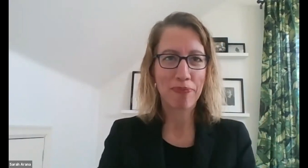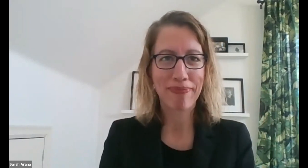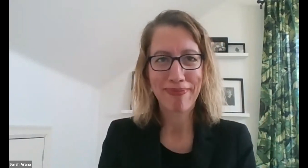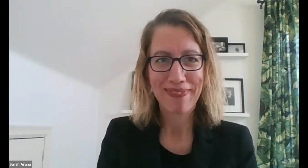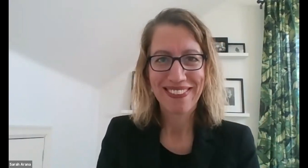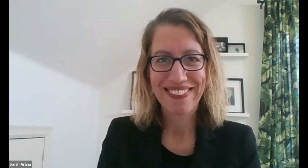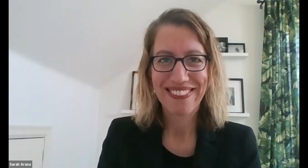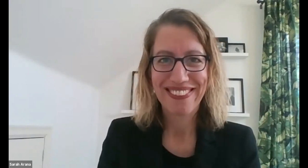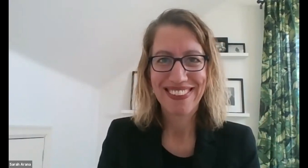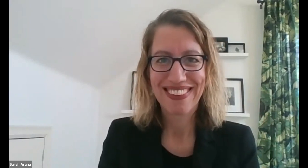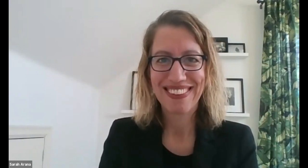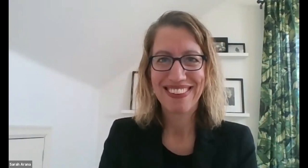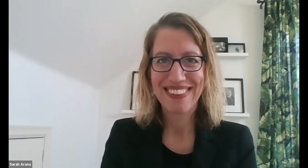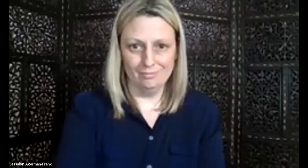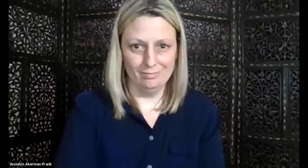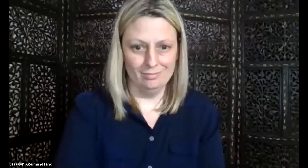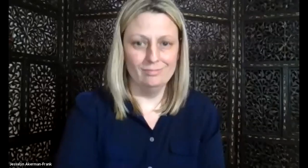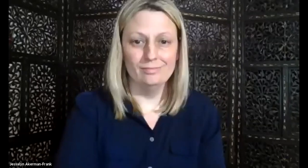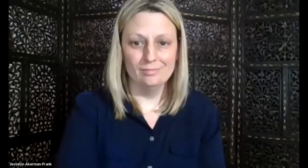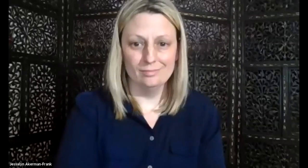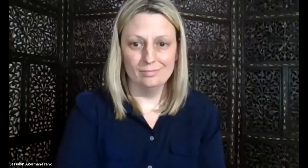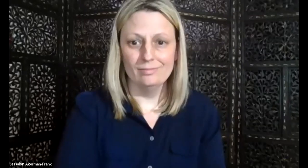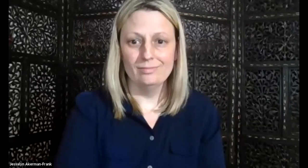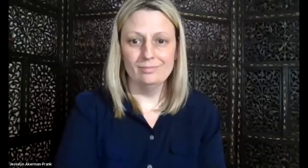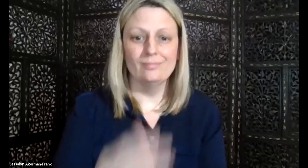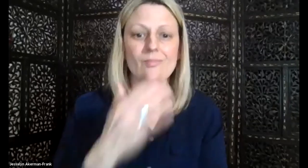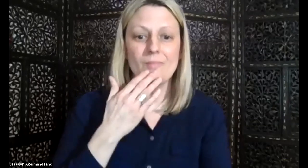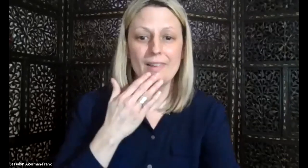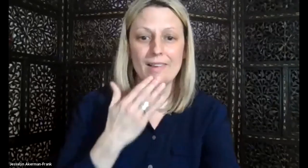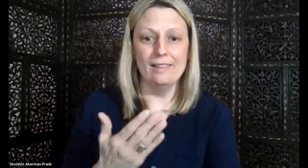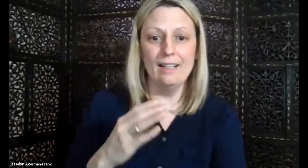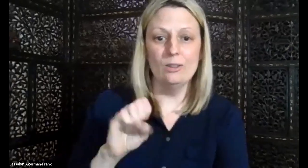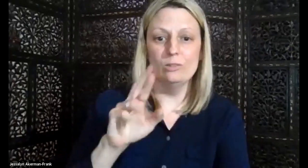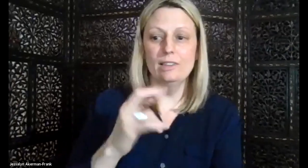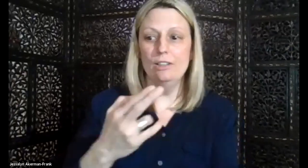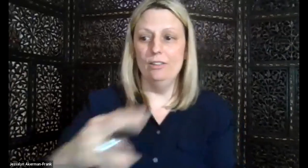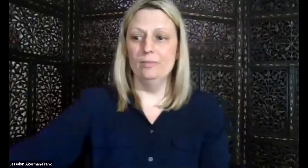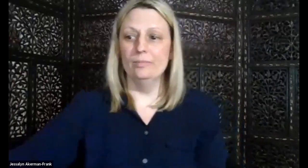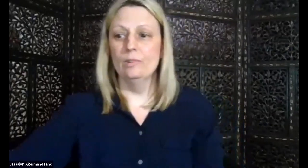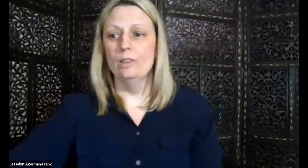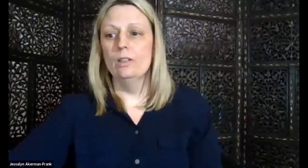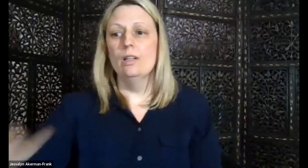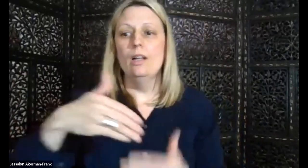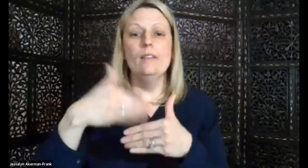you're just not sure at all what you identify, you can also just leave it blank. That's no problem. And then just move